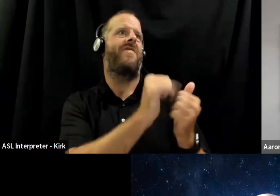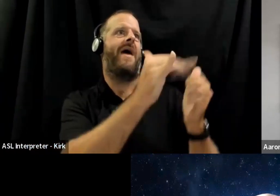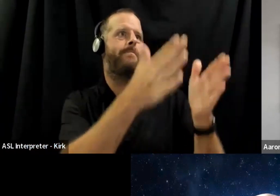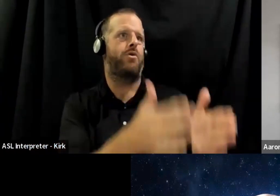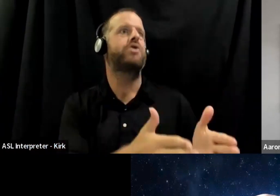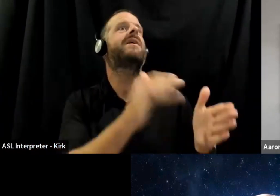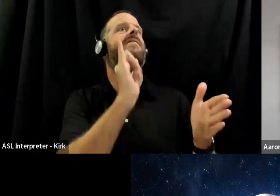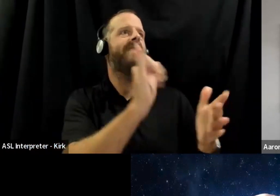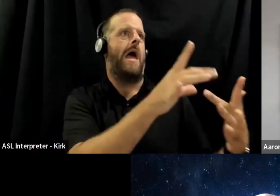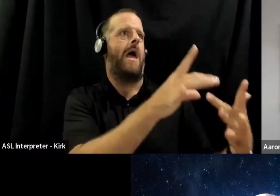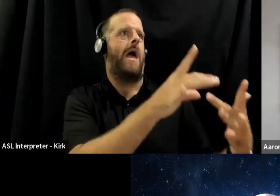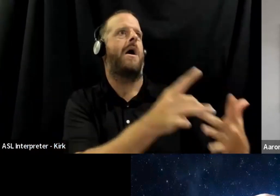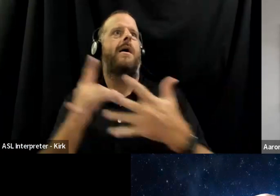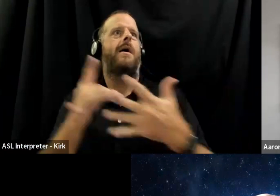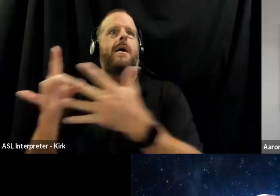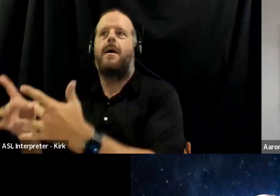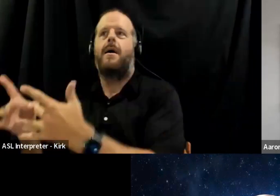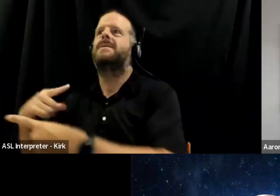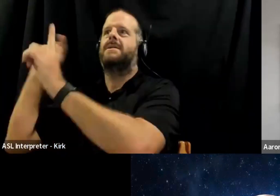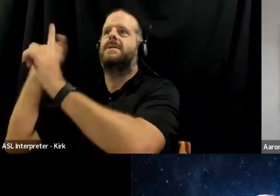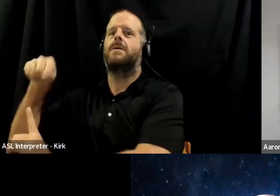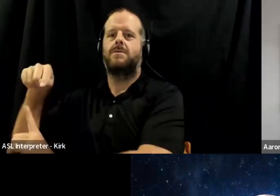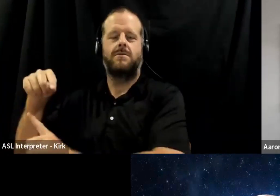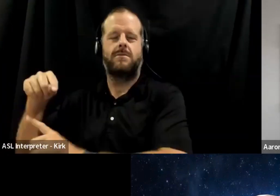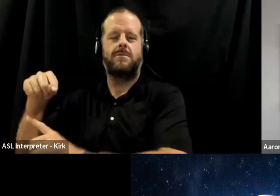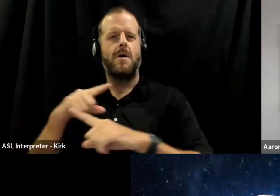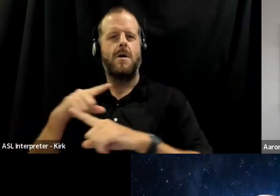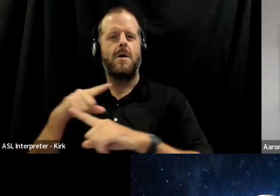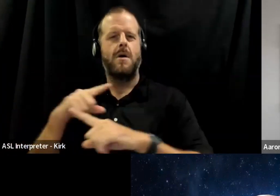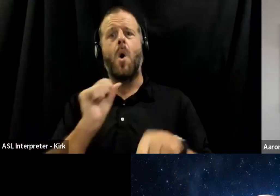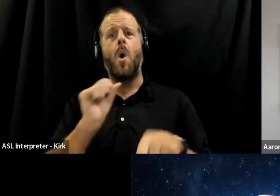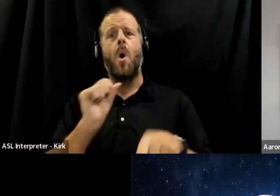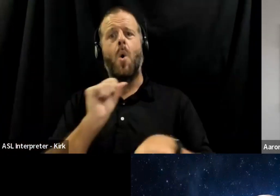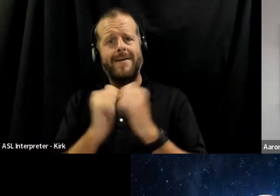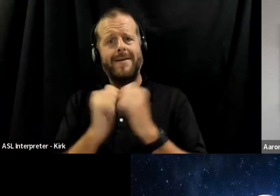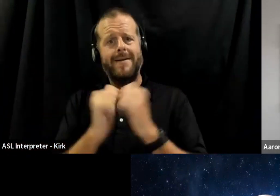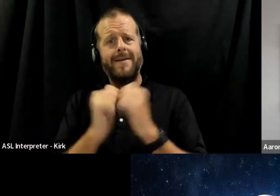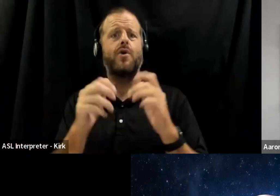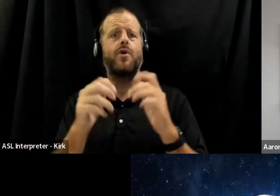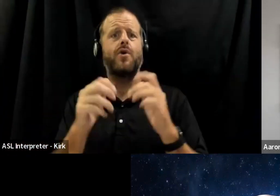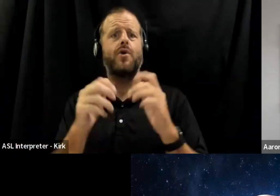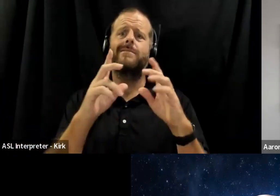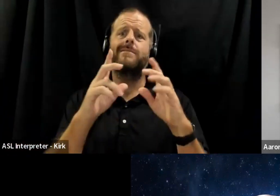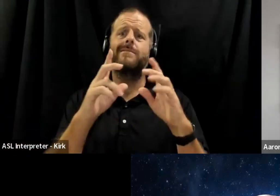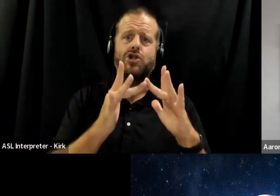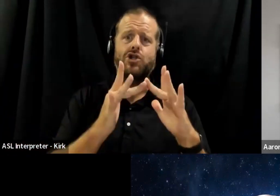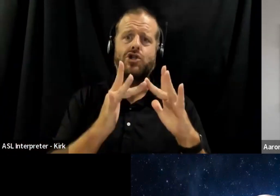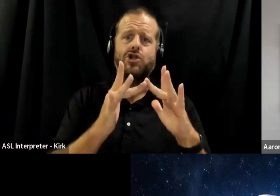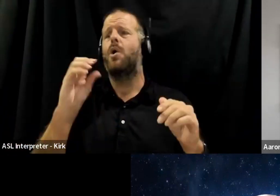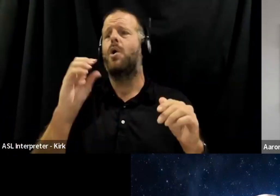But I know that working together digitally or and also like in person as well with hybrid